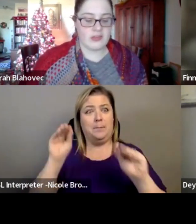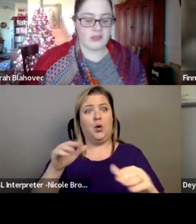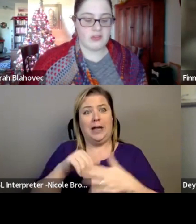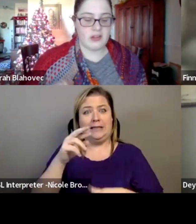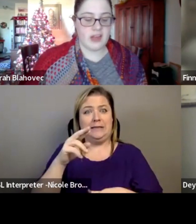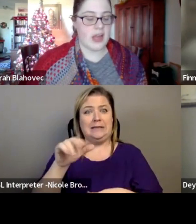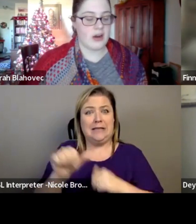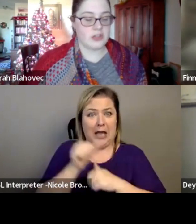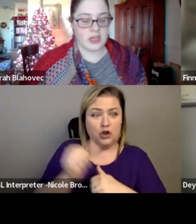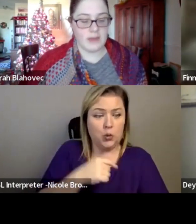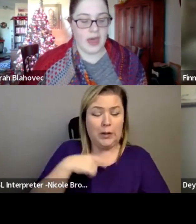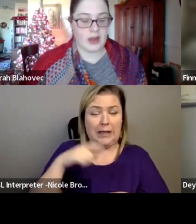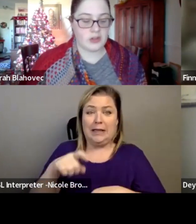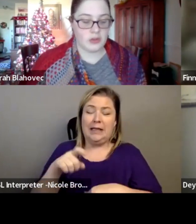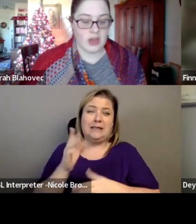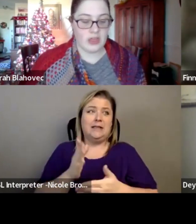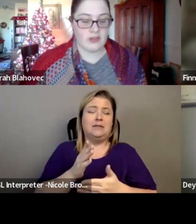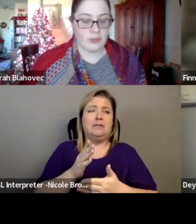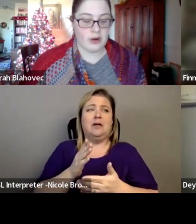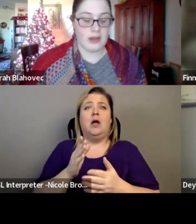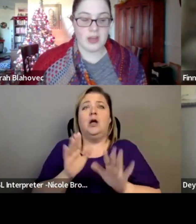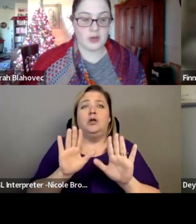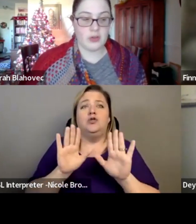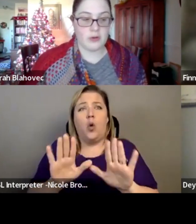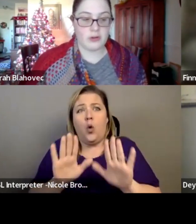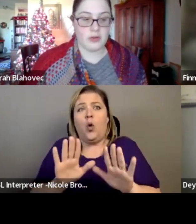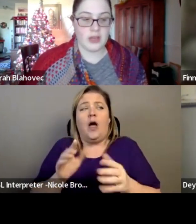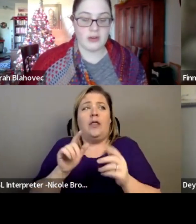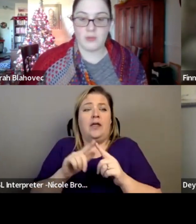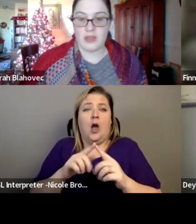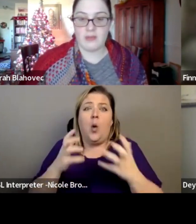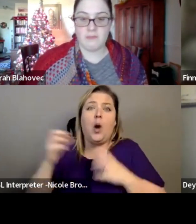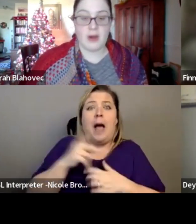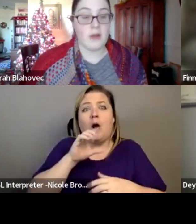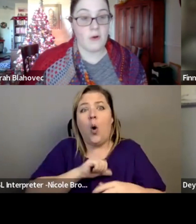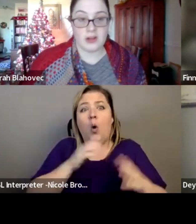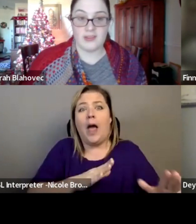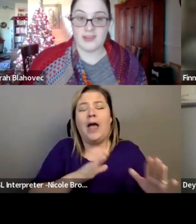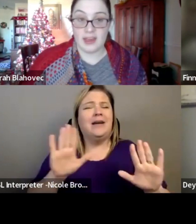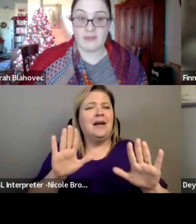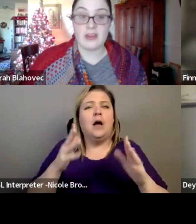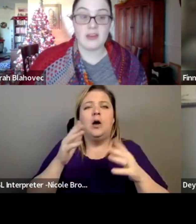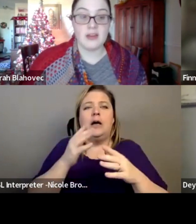this desire to get back to the way things were and make sure that we're doing it in a way that prioritizes safety.